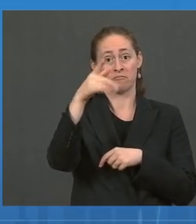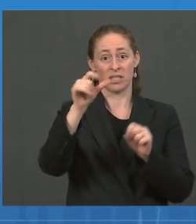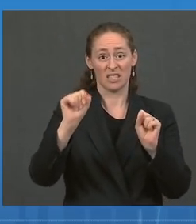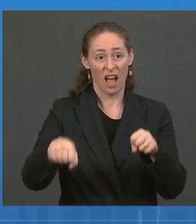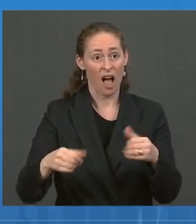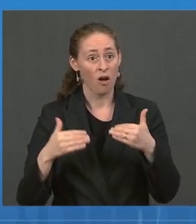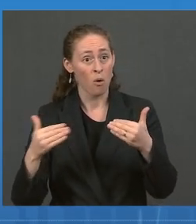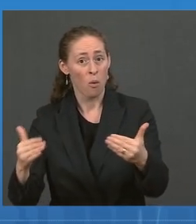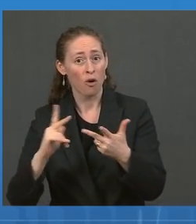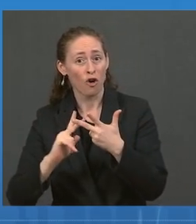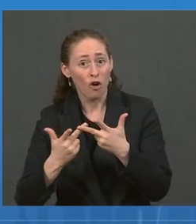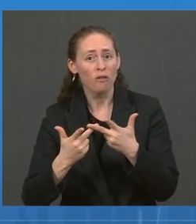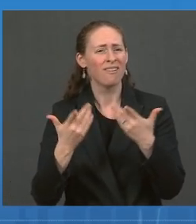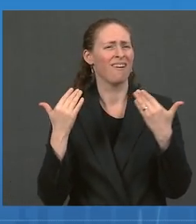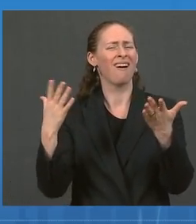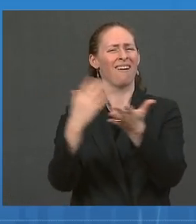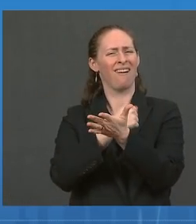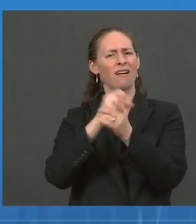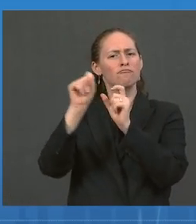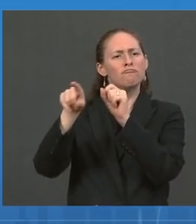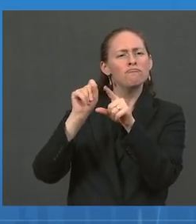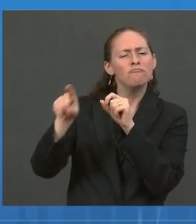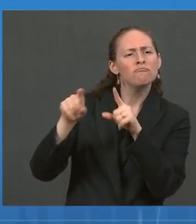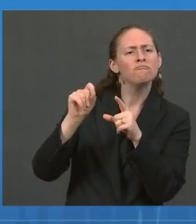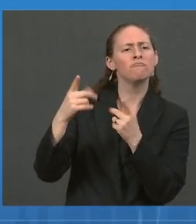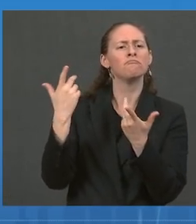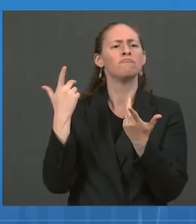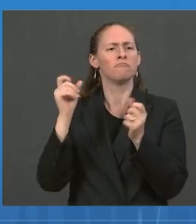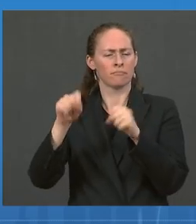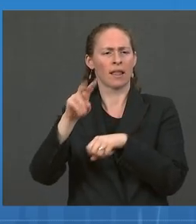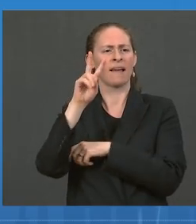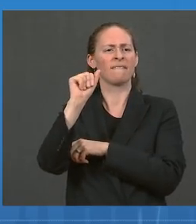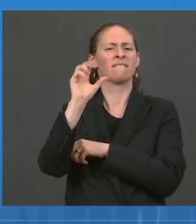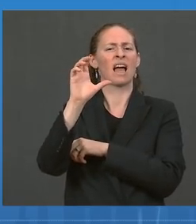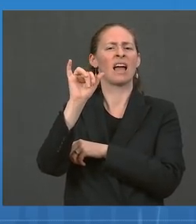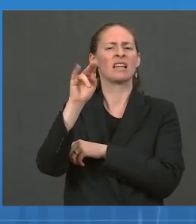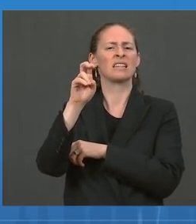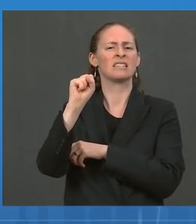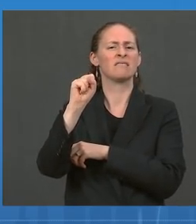I encourage you to go to Vaccines.gov. Talk with your healthcare provider, pharmacist,